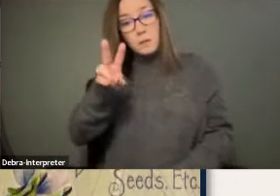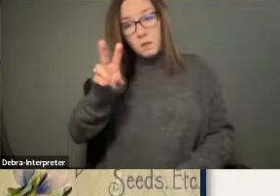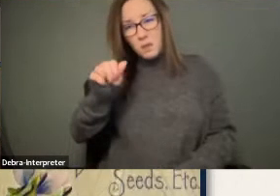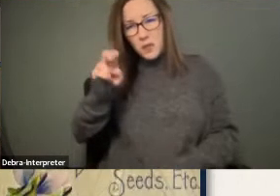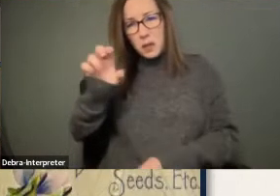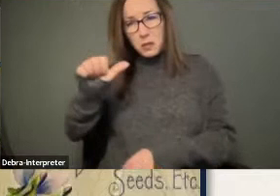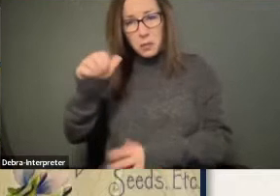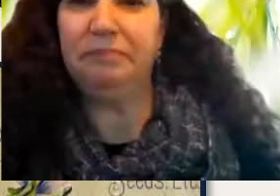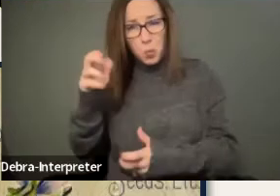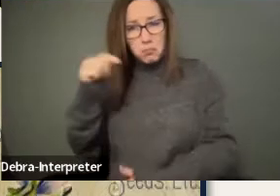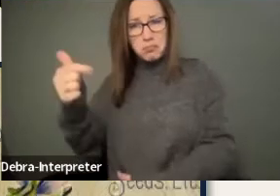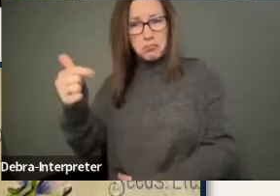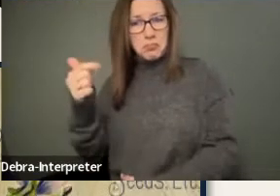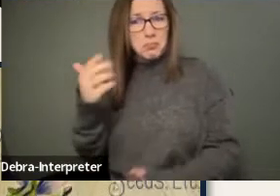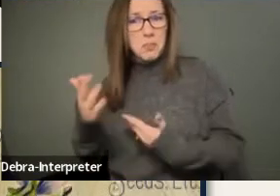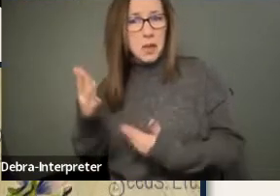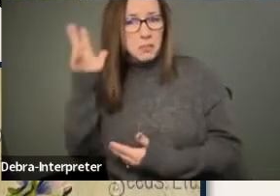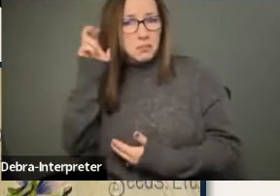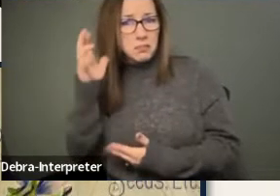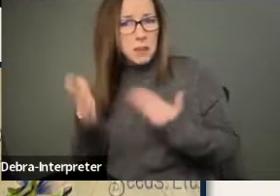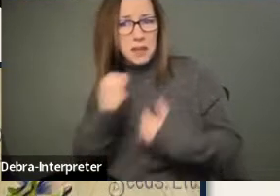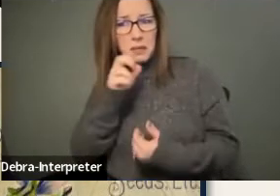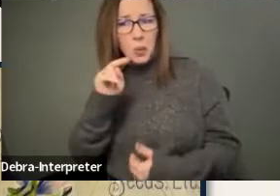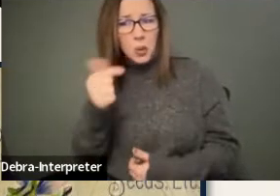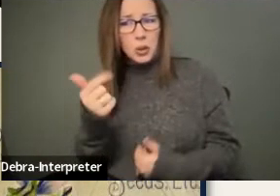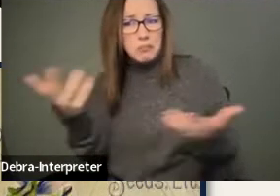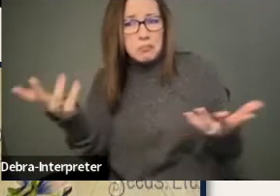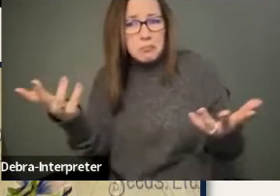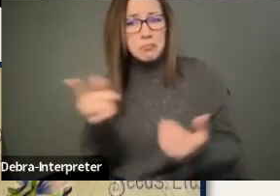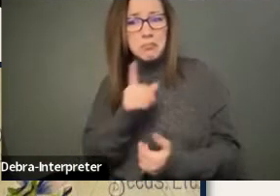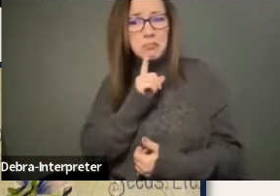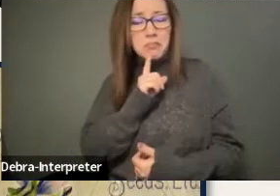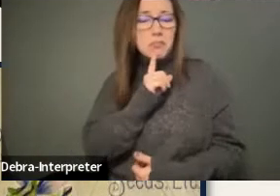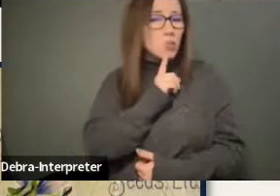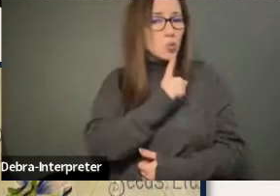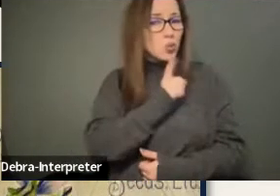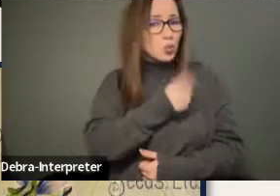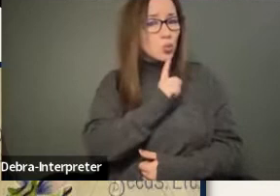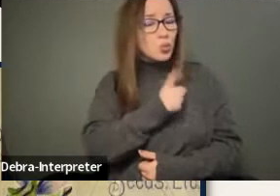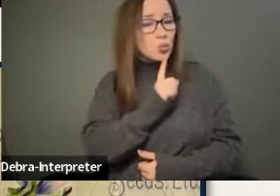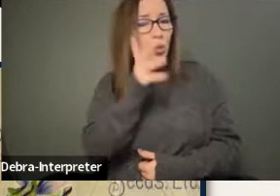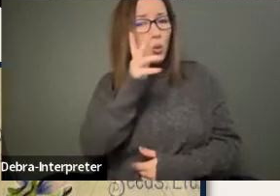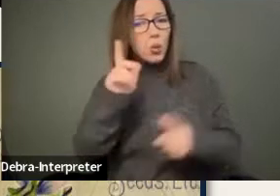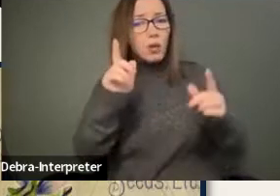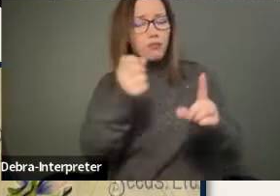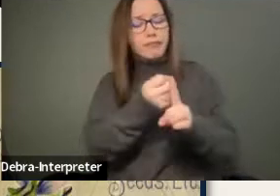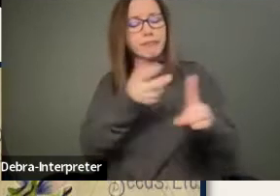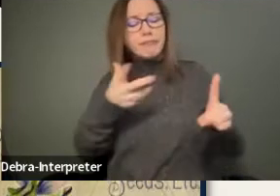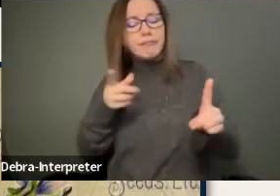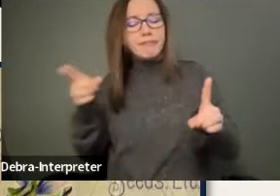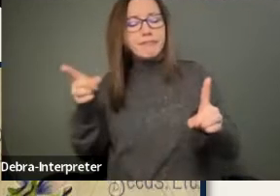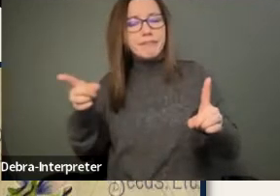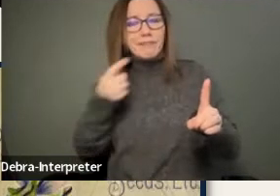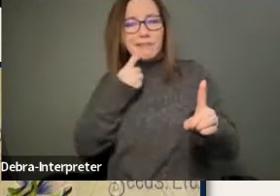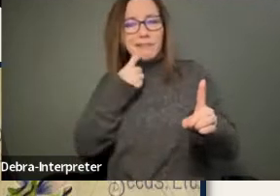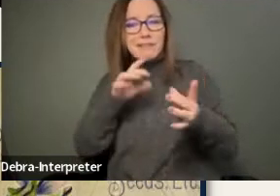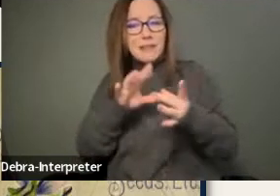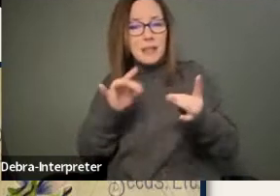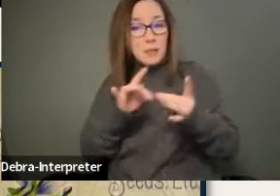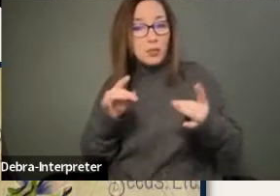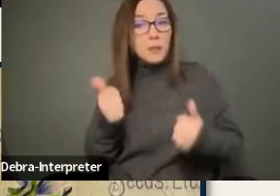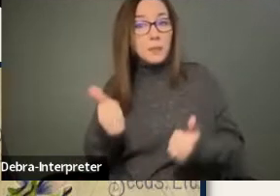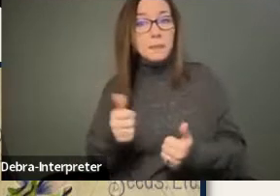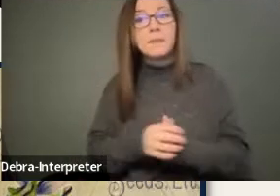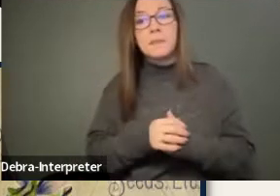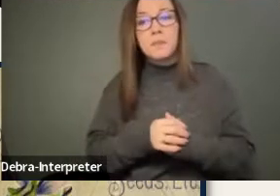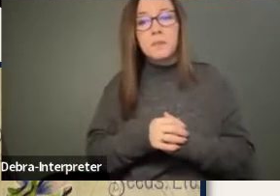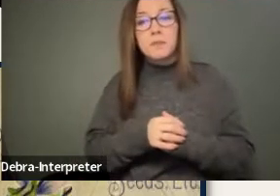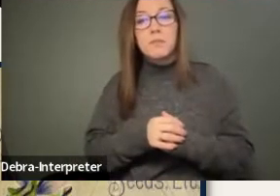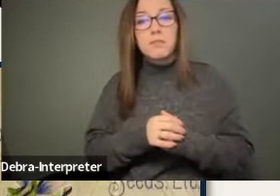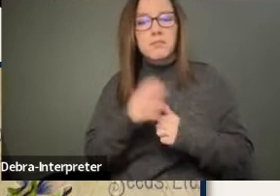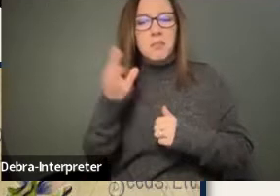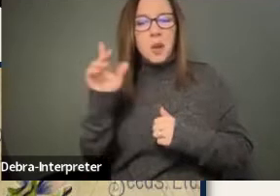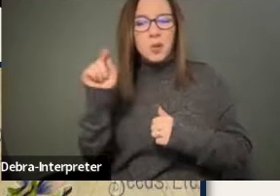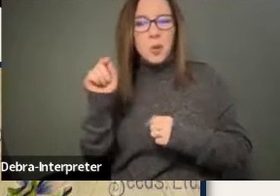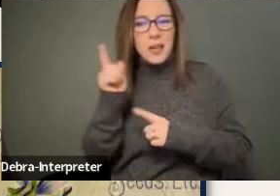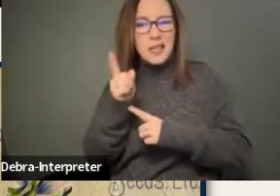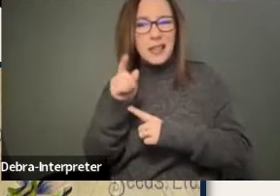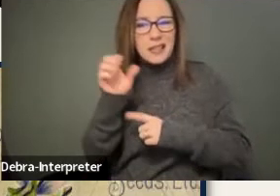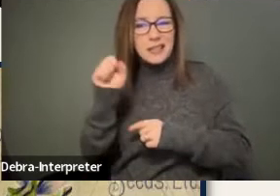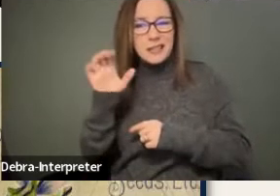Vanessa, do you want to take over. Since it